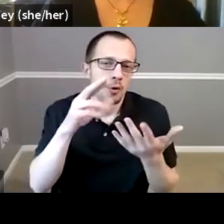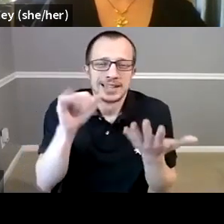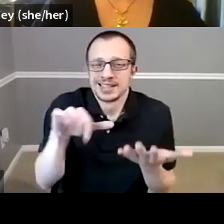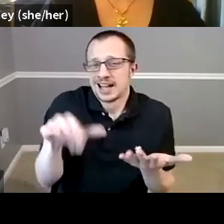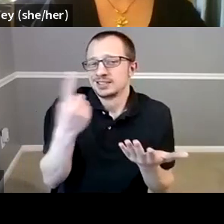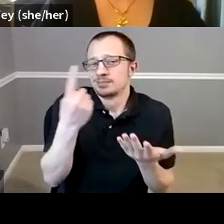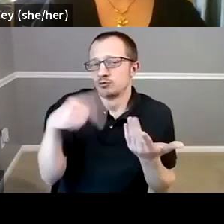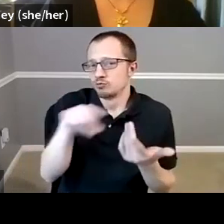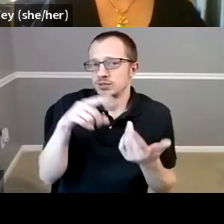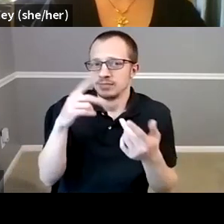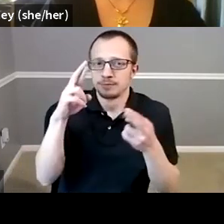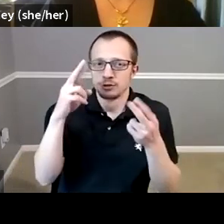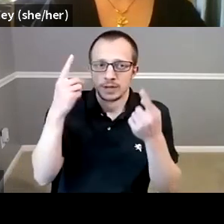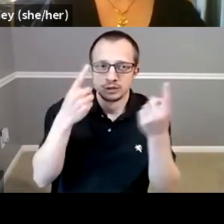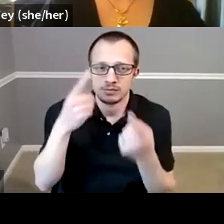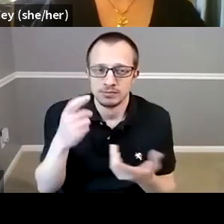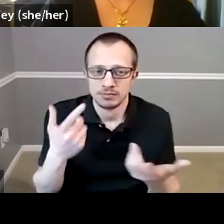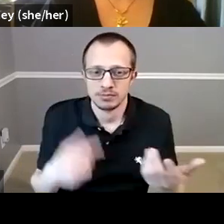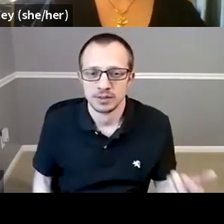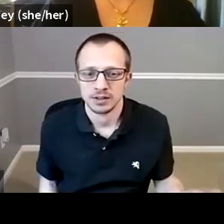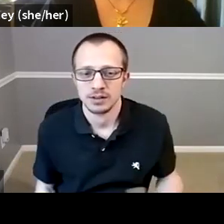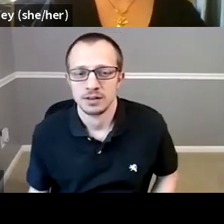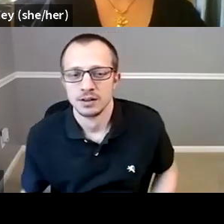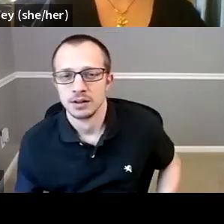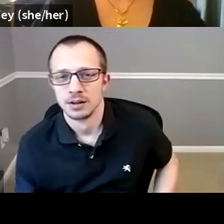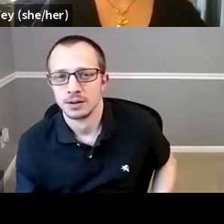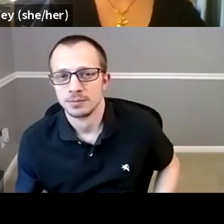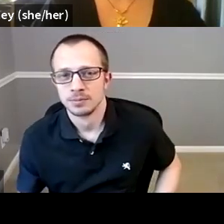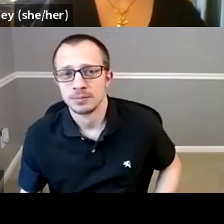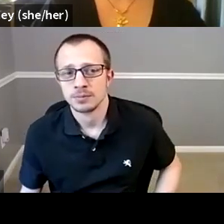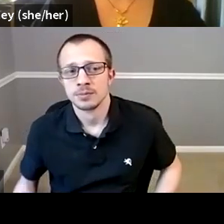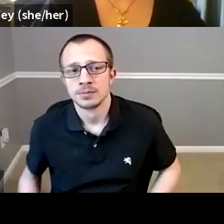and make sure that people are qualified? Is that something that's considered?